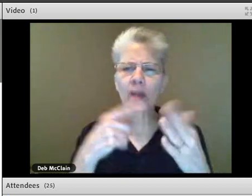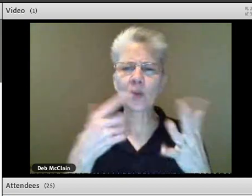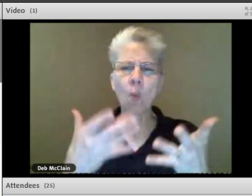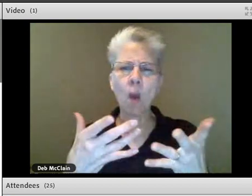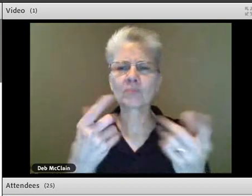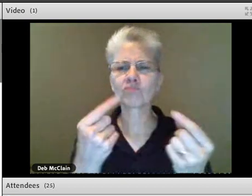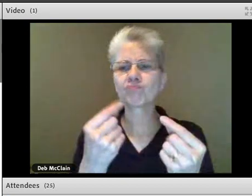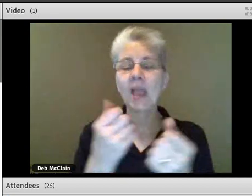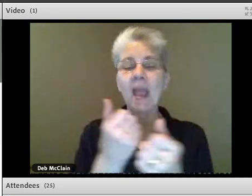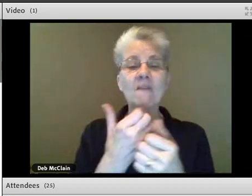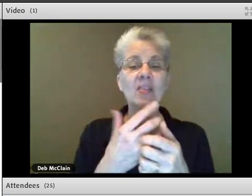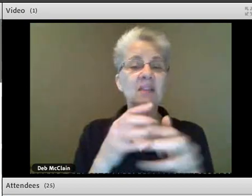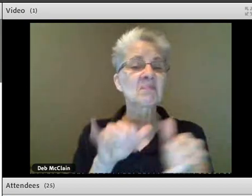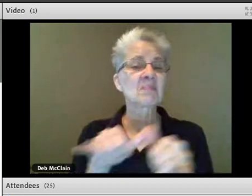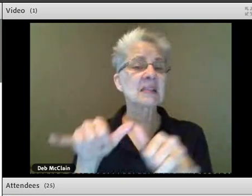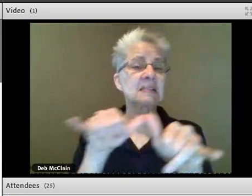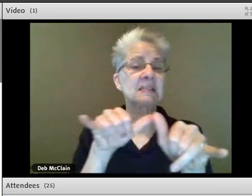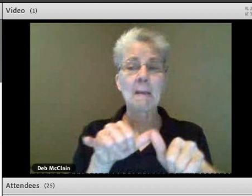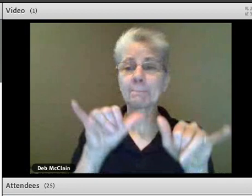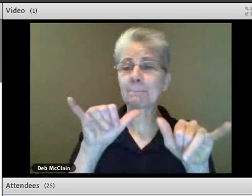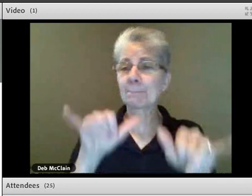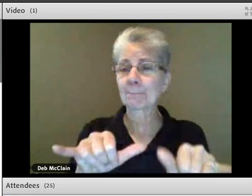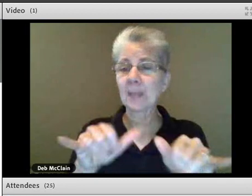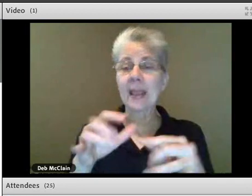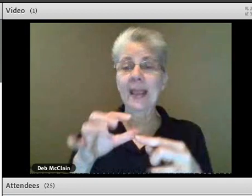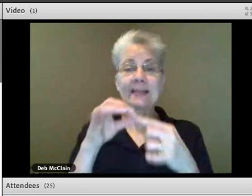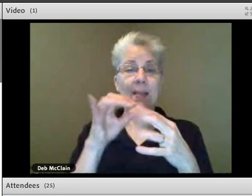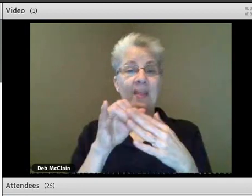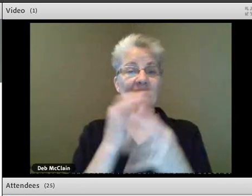Everything else works the exact same, except for the fact it's free.